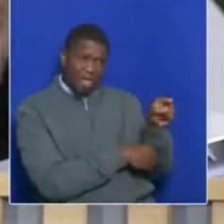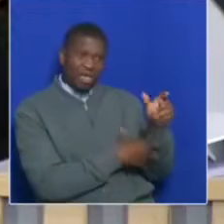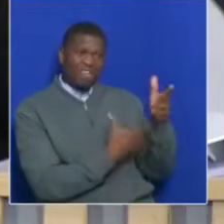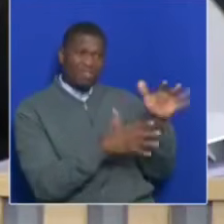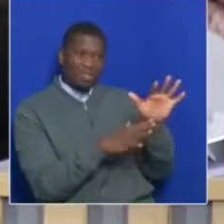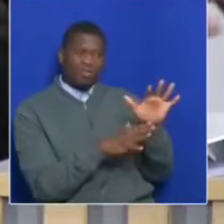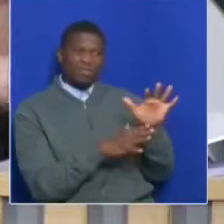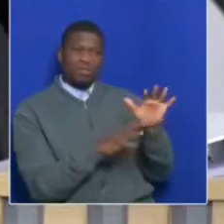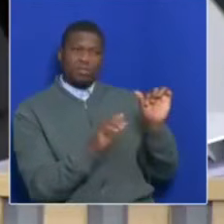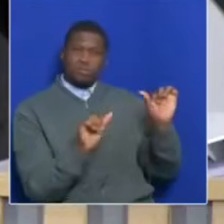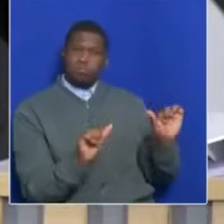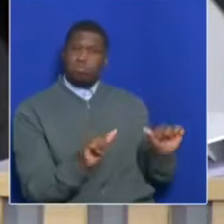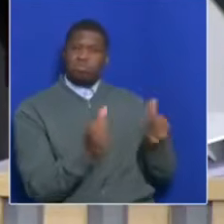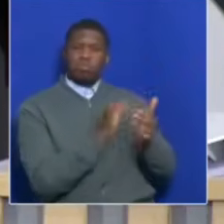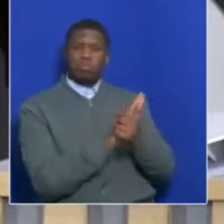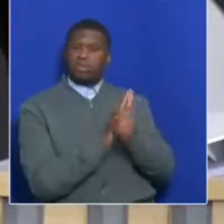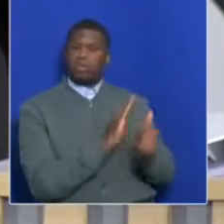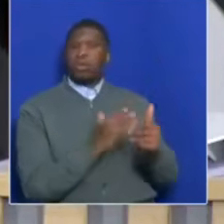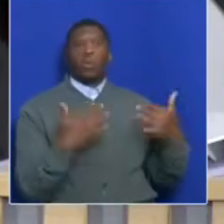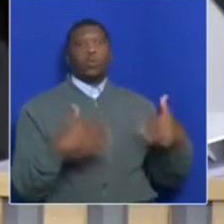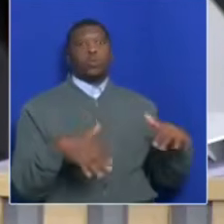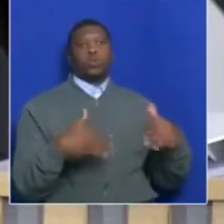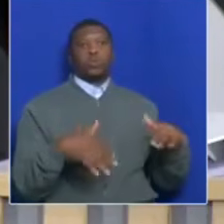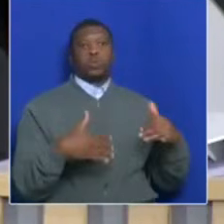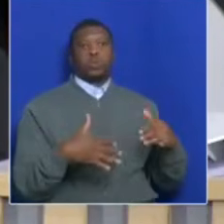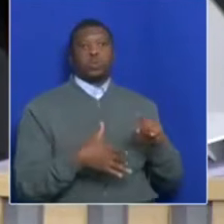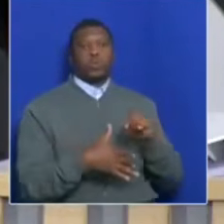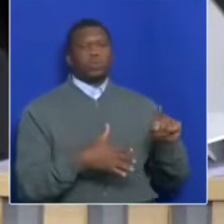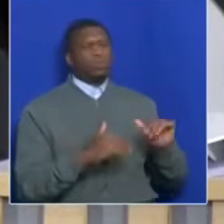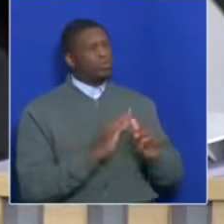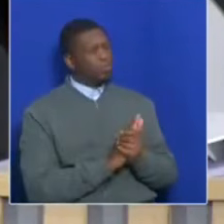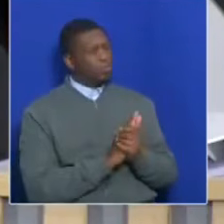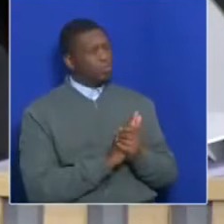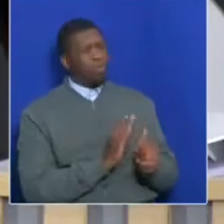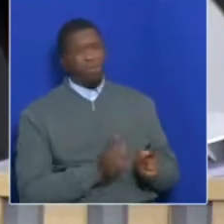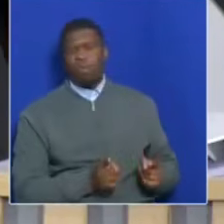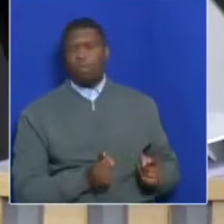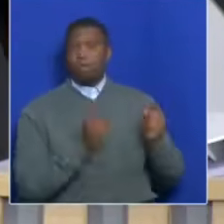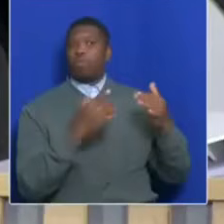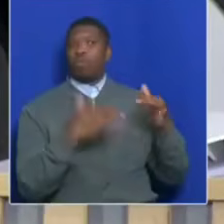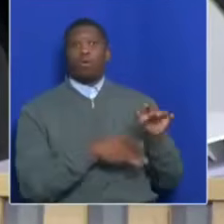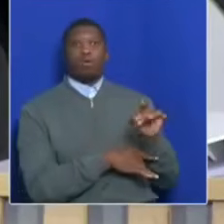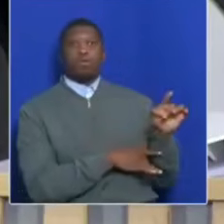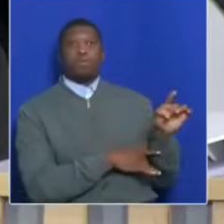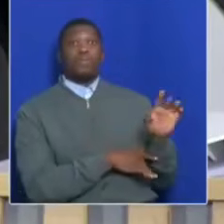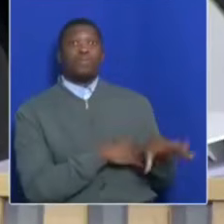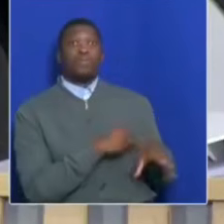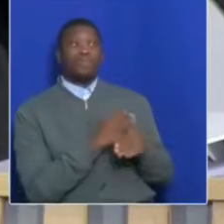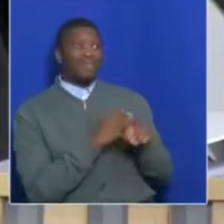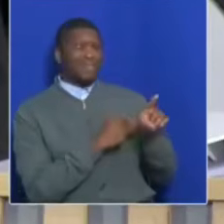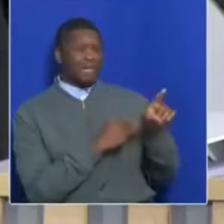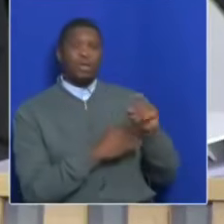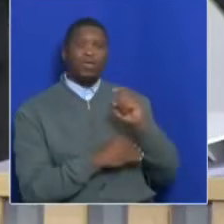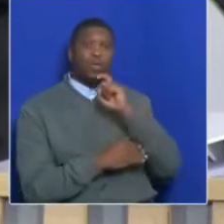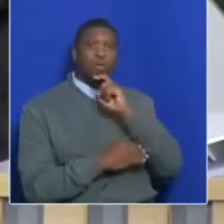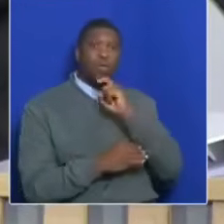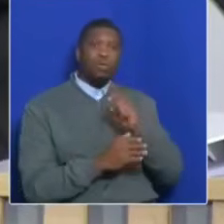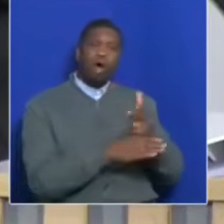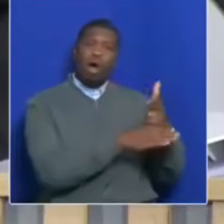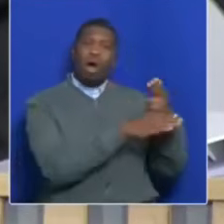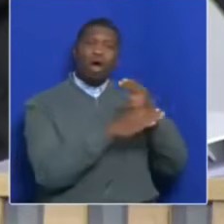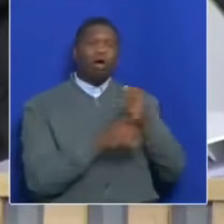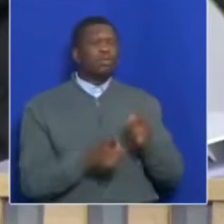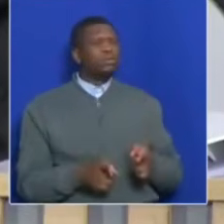on the street. They are highly trained and they use high caliber firearms. But when you go and you